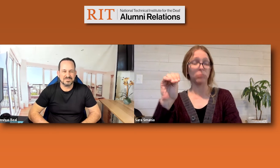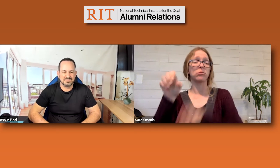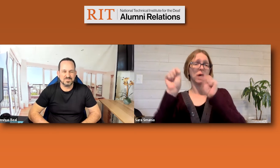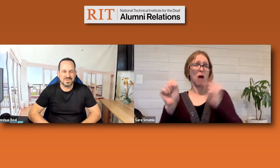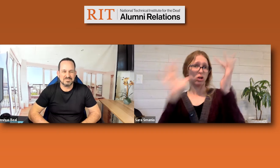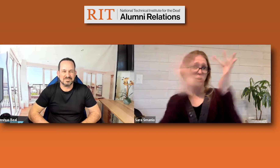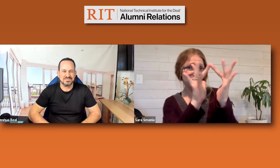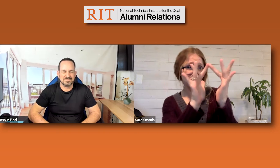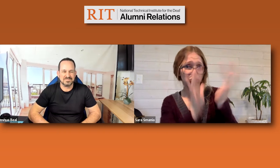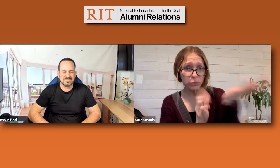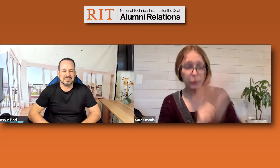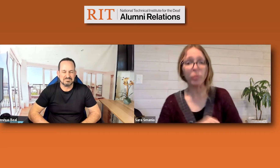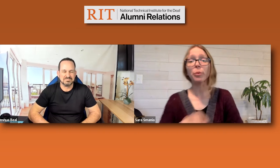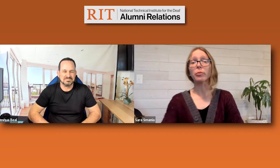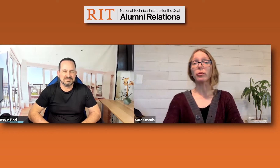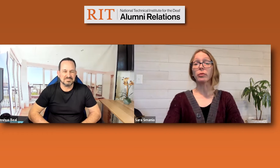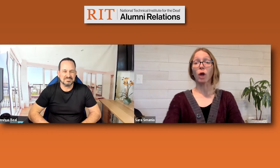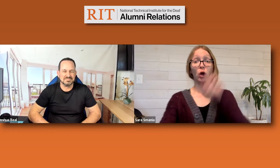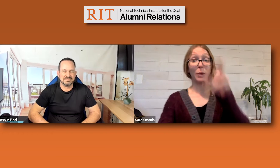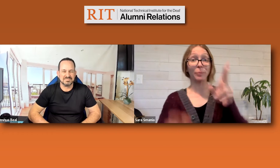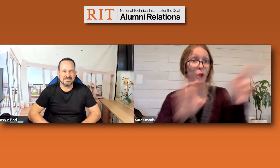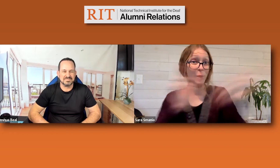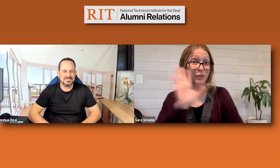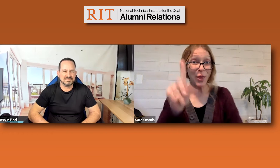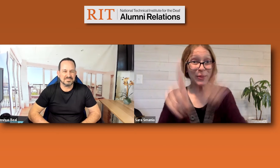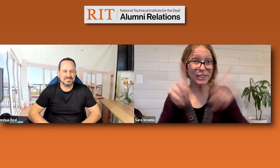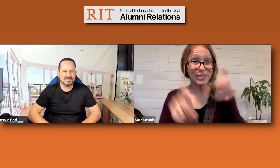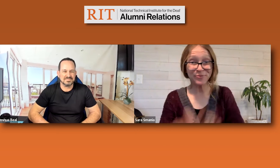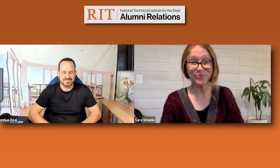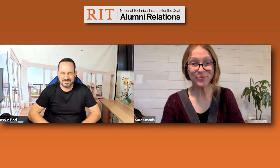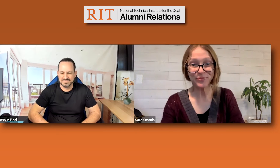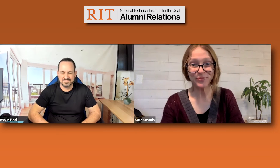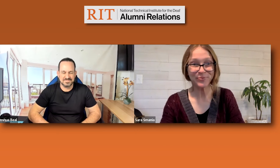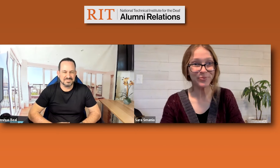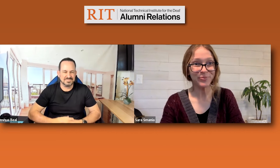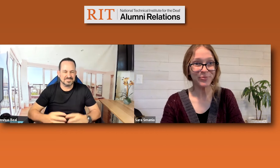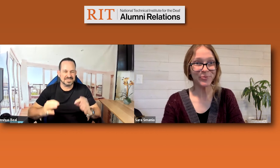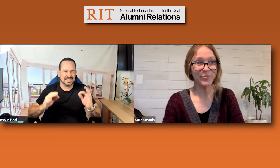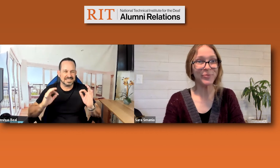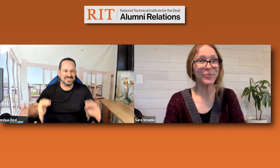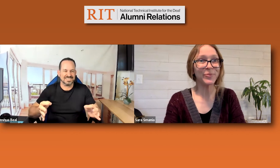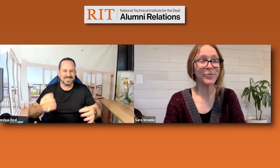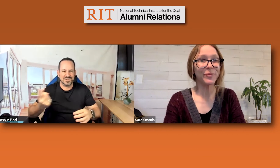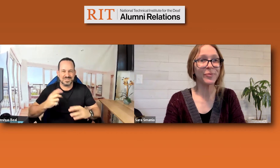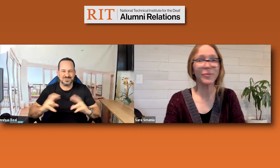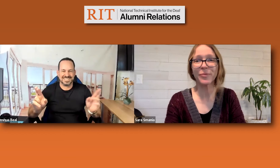but Joshua does have his own business called Deaf Tax that you can reach out to. Now let's begin with questions.